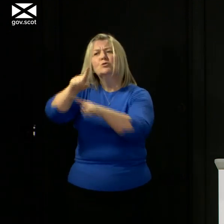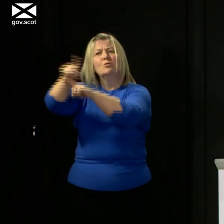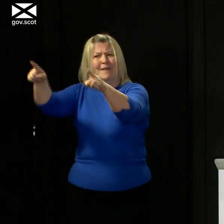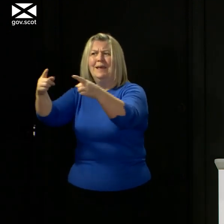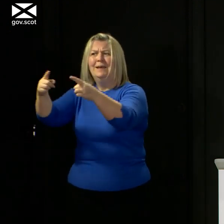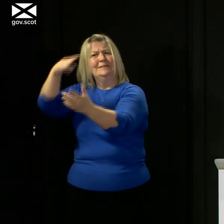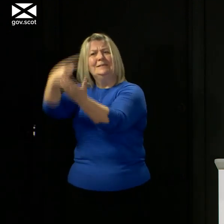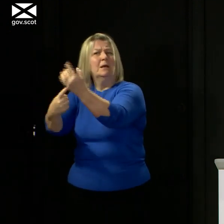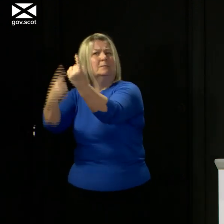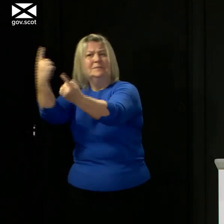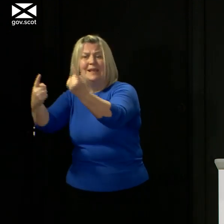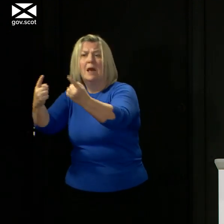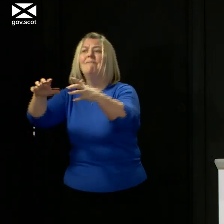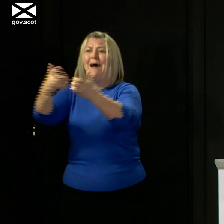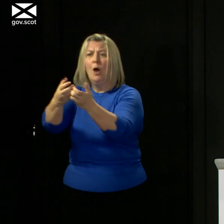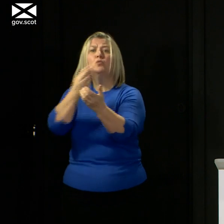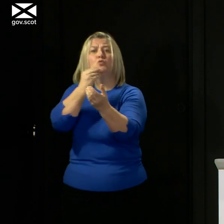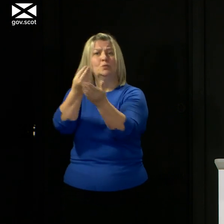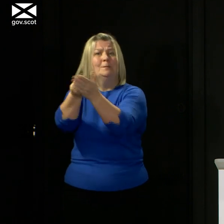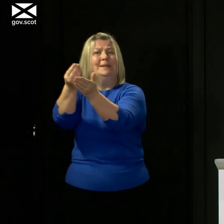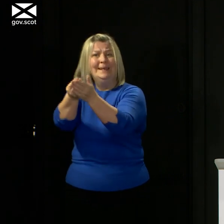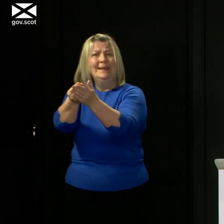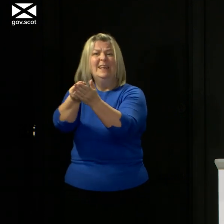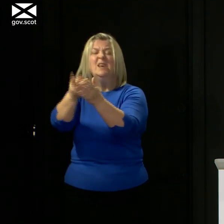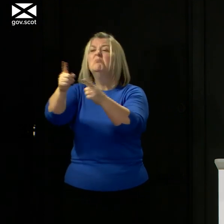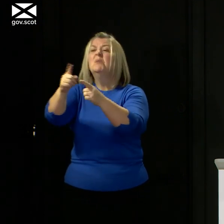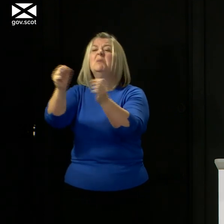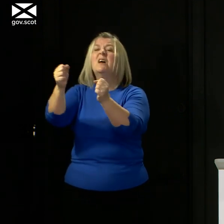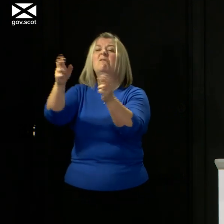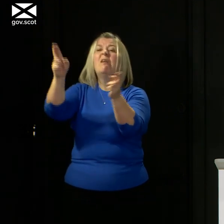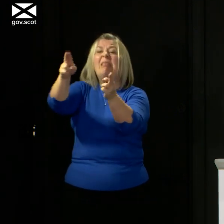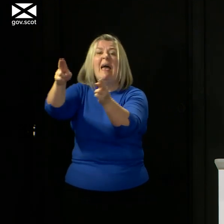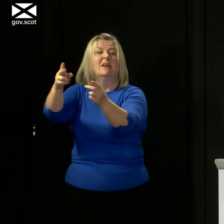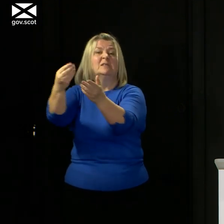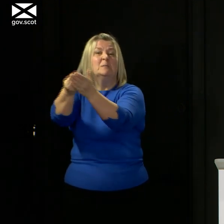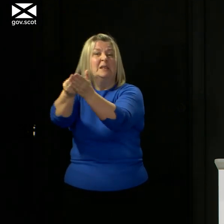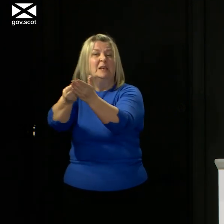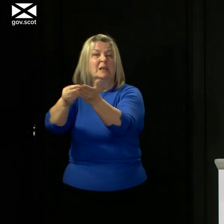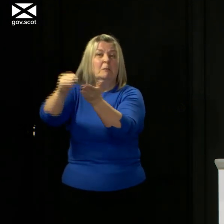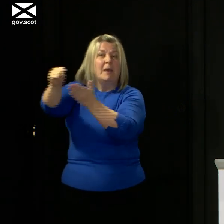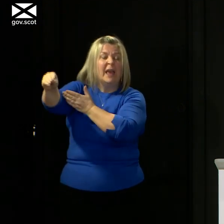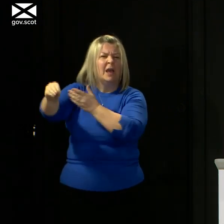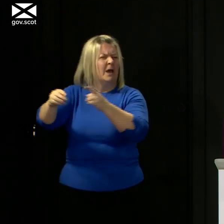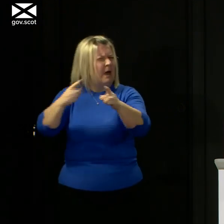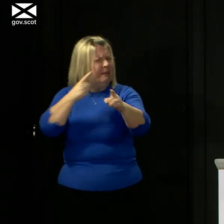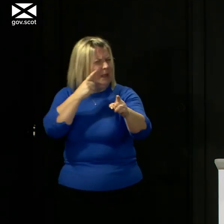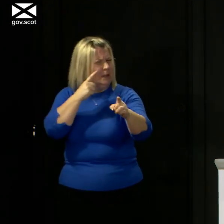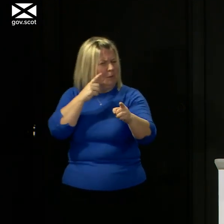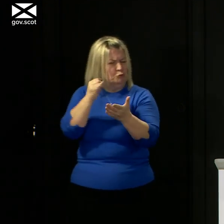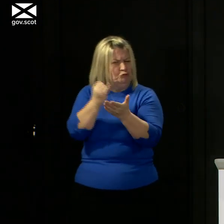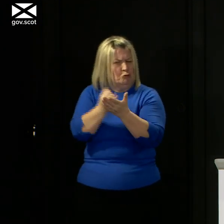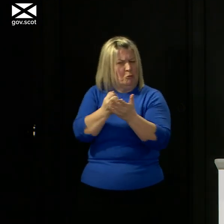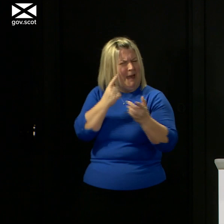get that and if memory serves me correctly I'll collect this later if it's wrong I think about 40 million pounds it was provided by the Scottish